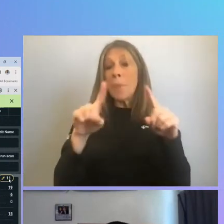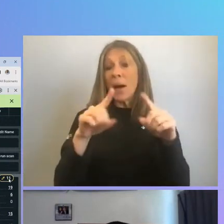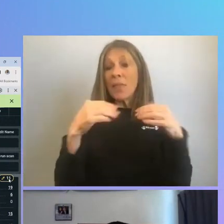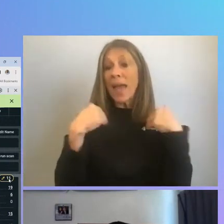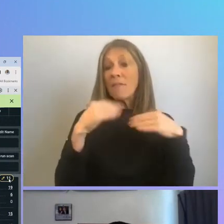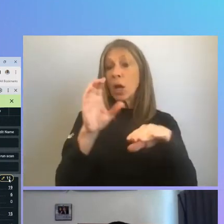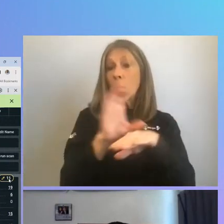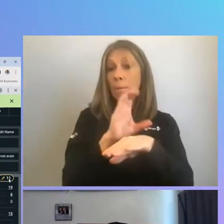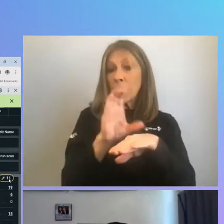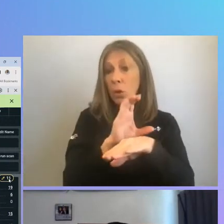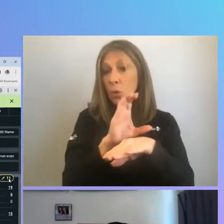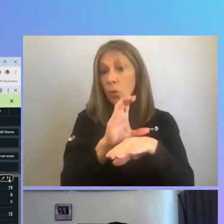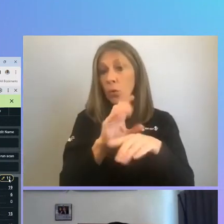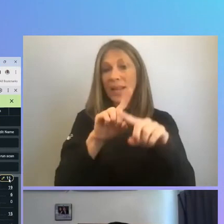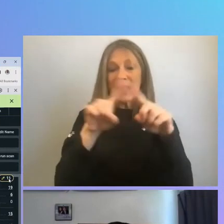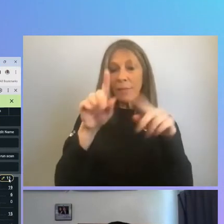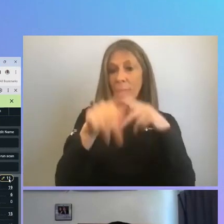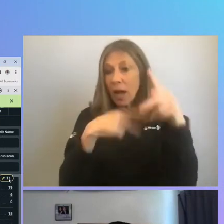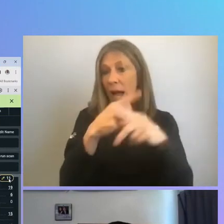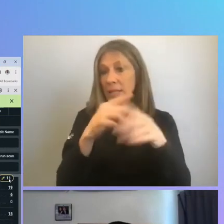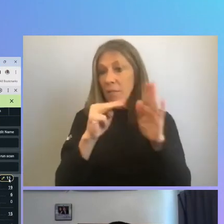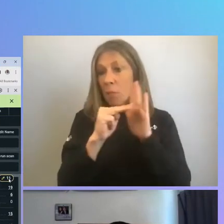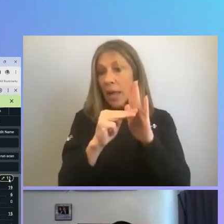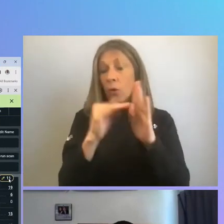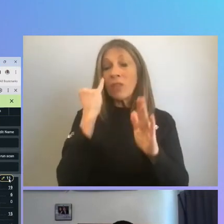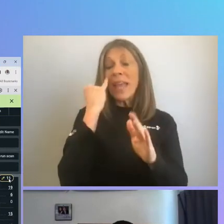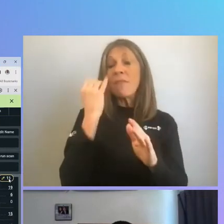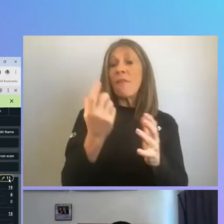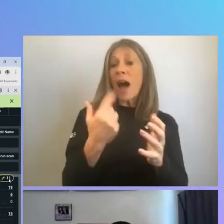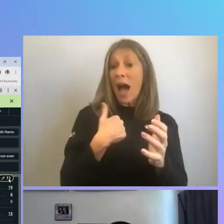models built in. So if I want, I can actually do further